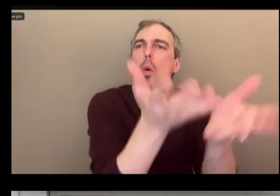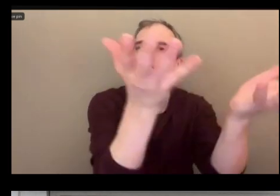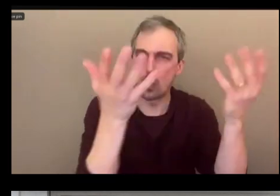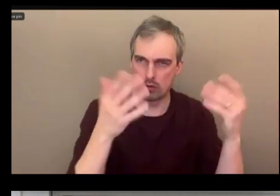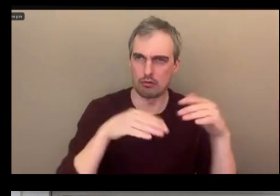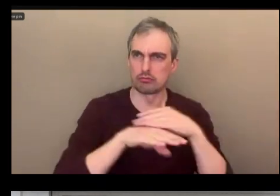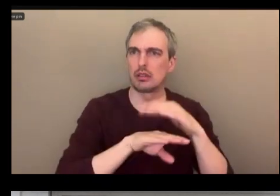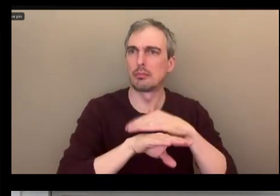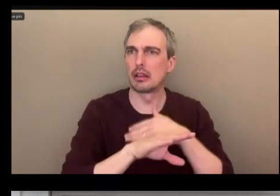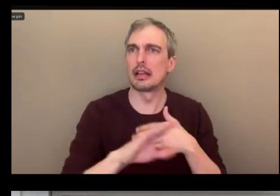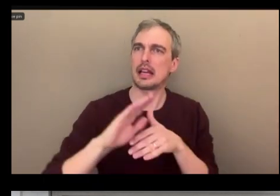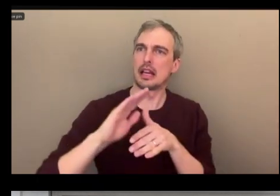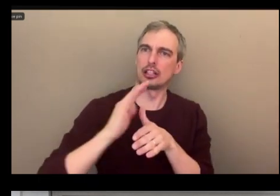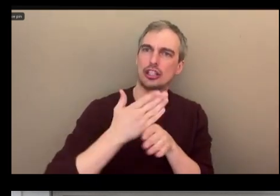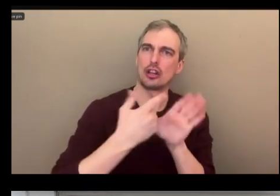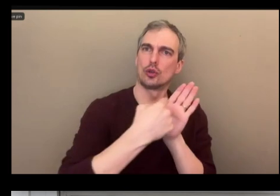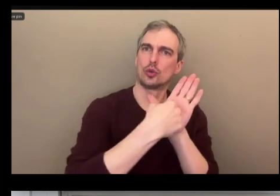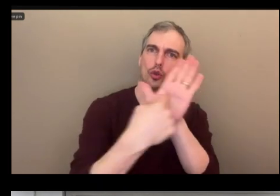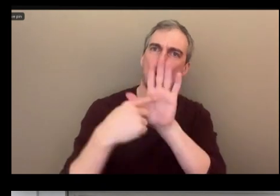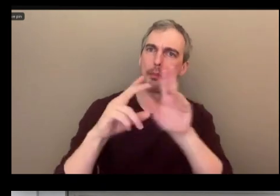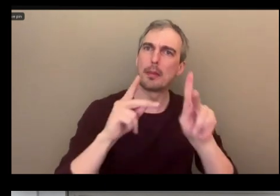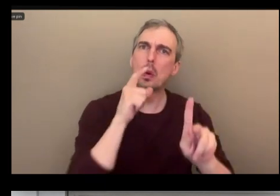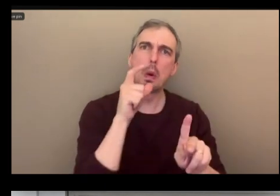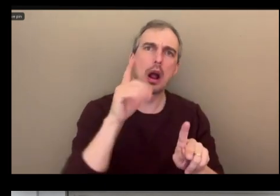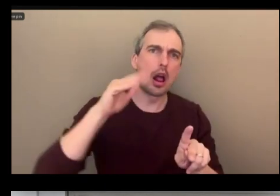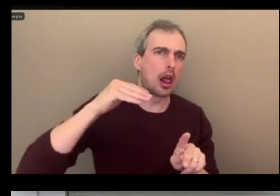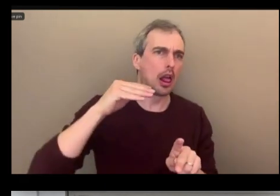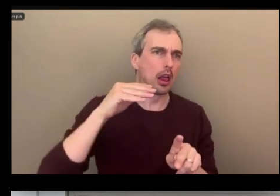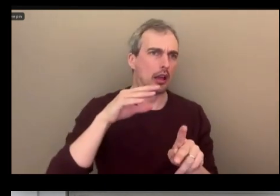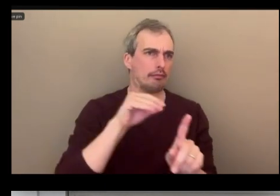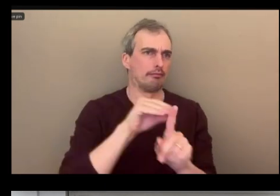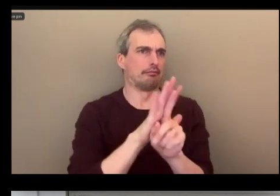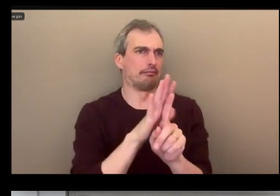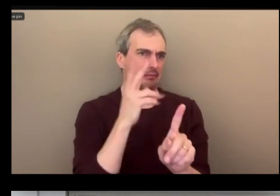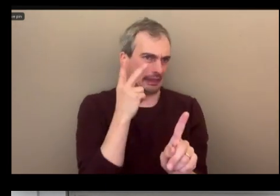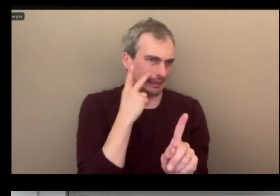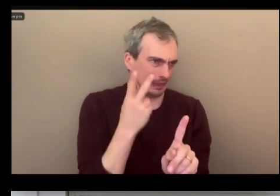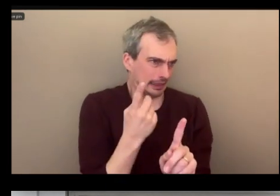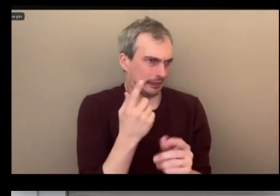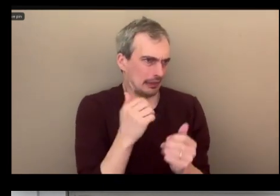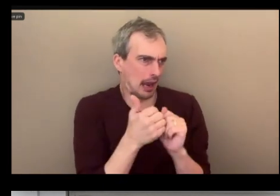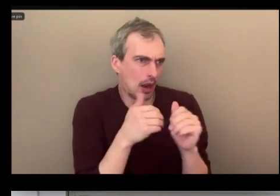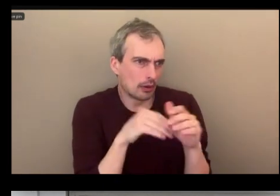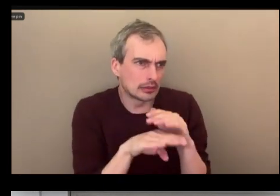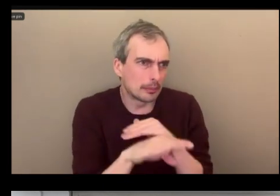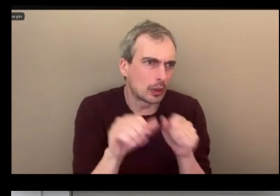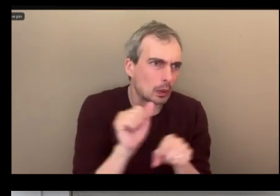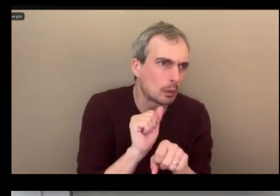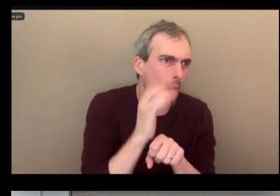What's it about? Why is it important? And why, at the end of the day, yes, it's a legal requirement that we do accessibility.